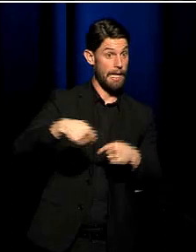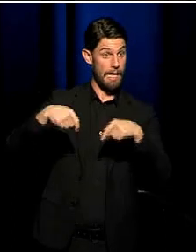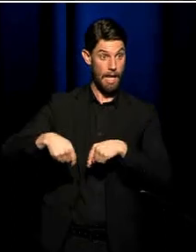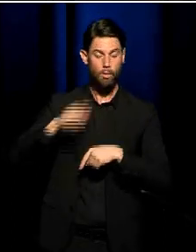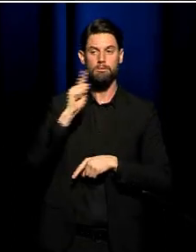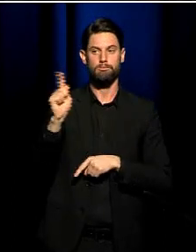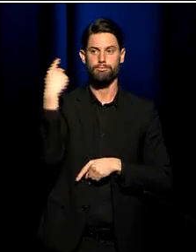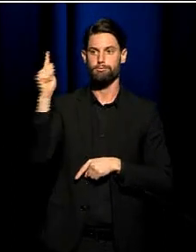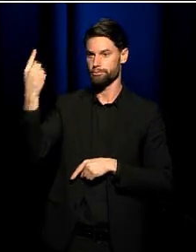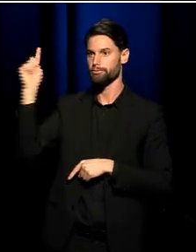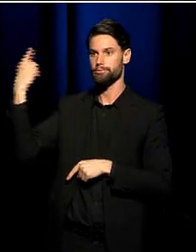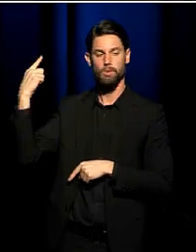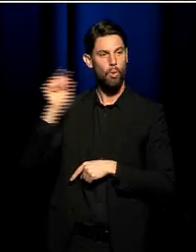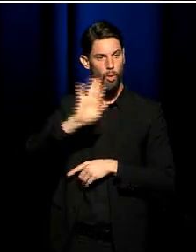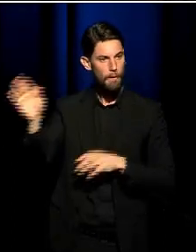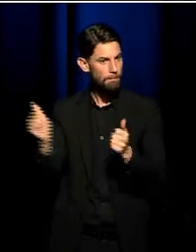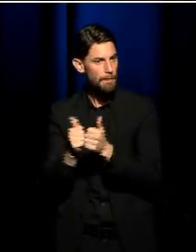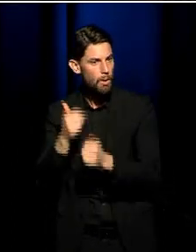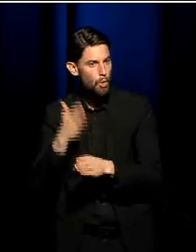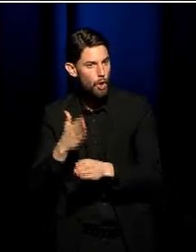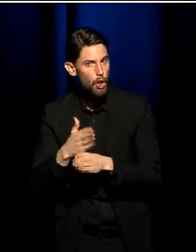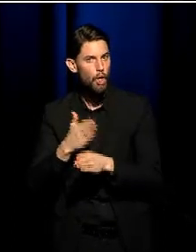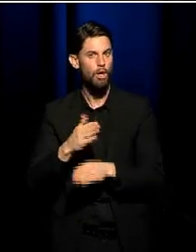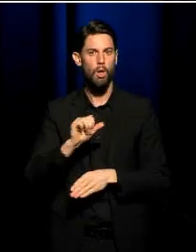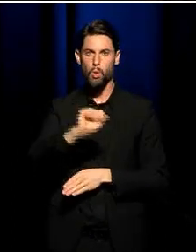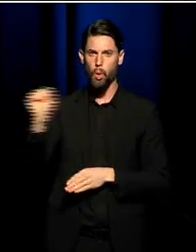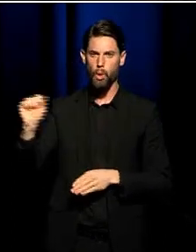services they provide complaints investigations and reporting of